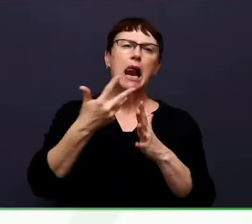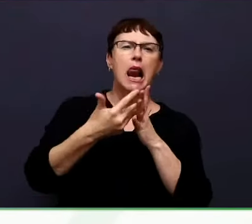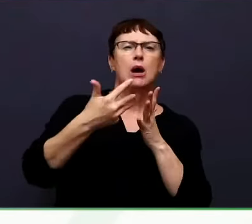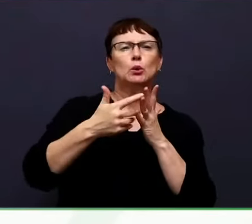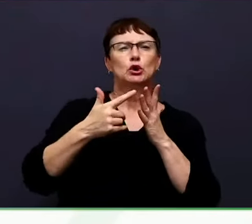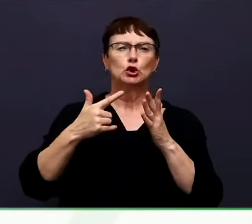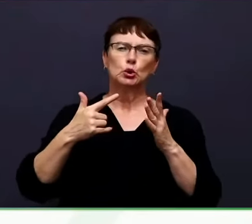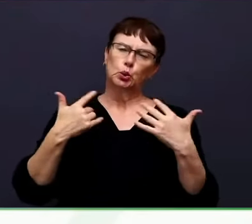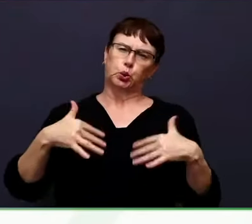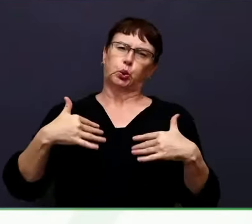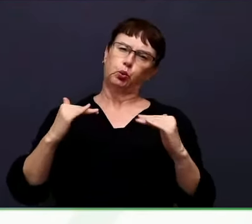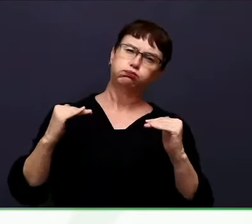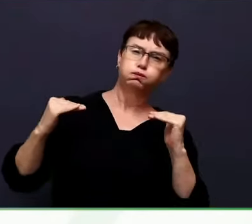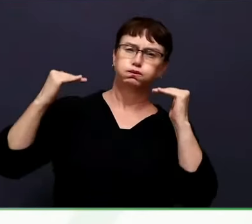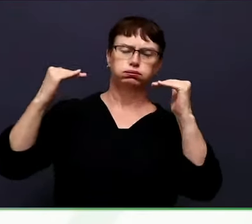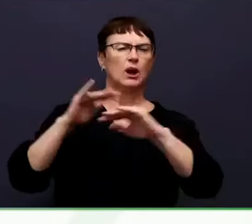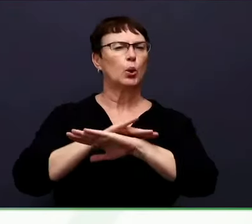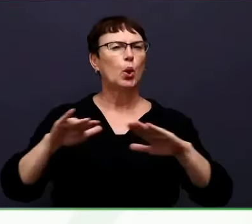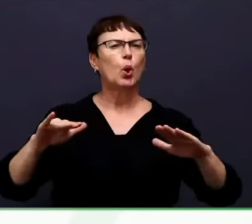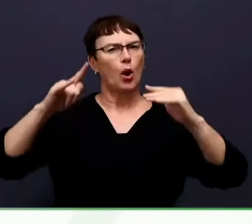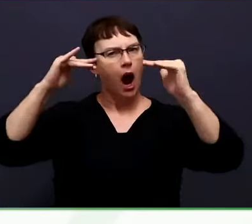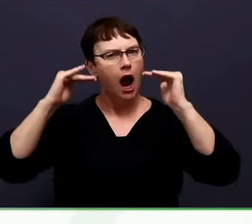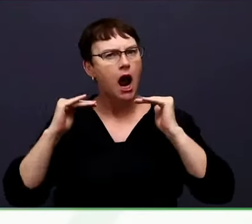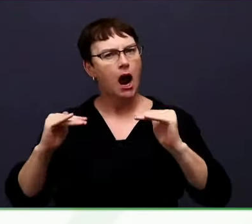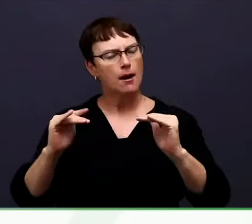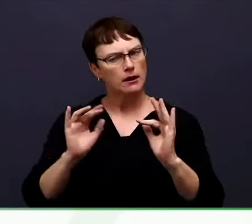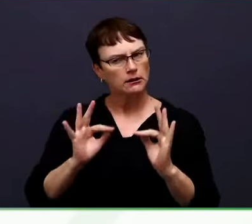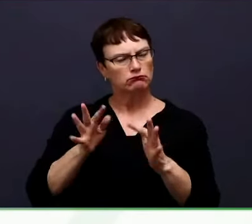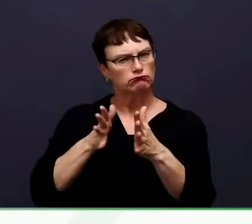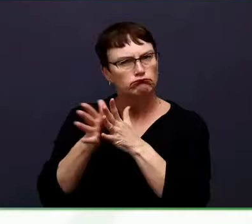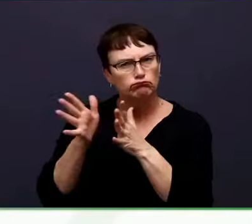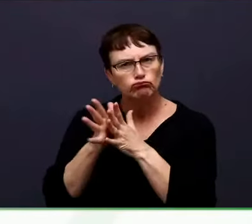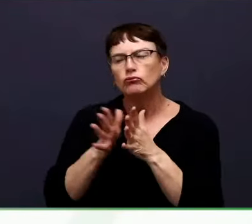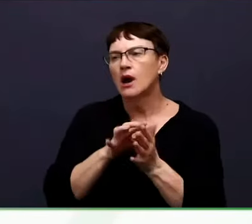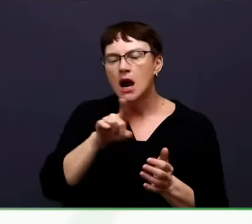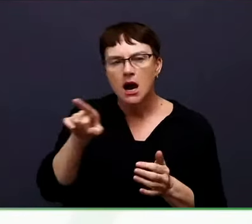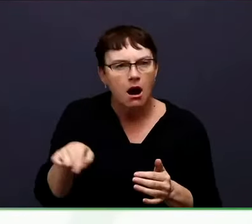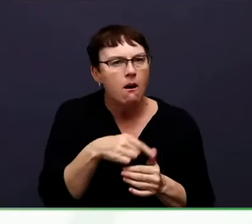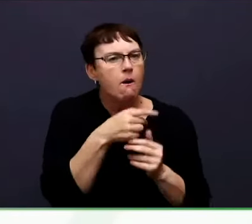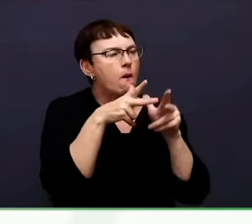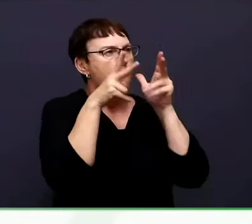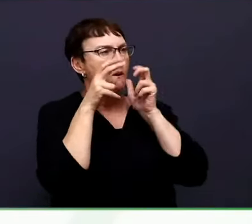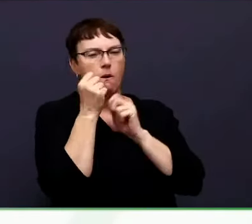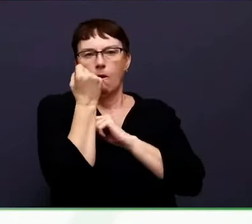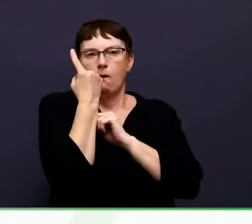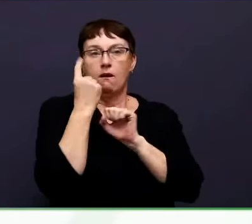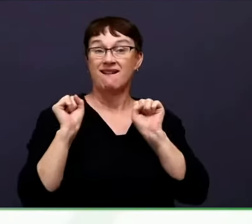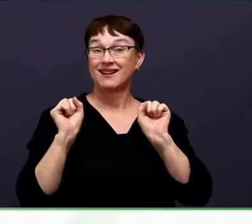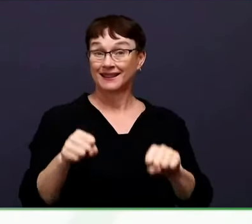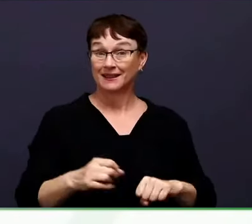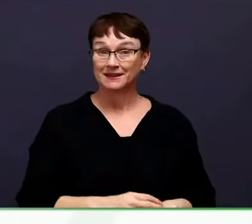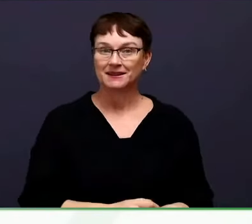In Sweden, most political parties, most often only produced easy read about their national policies.